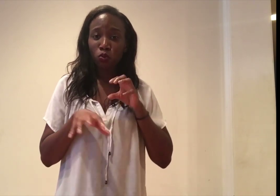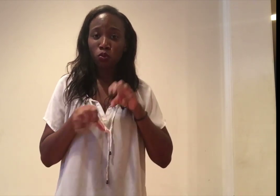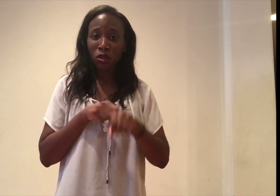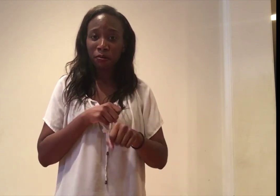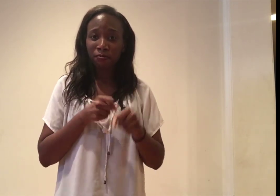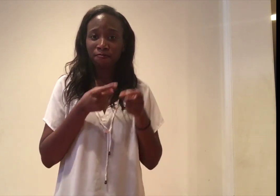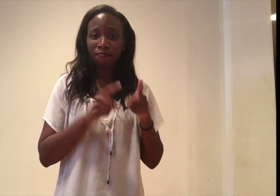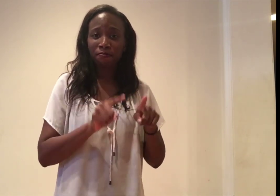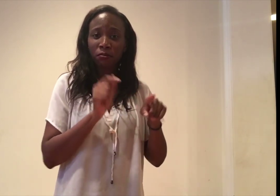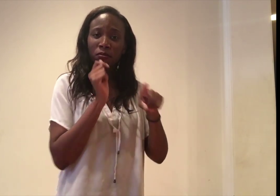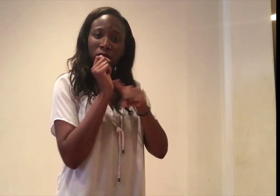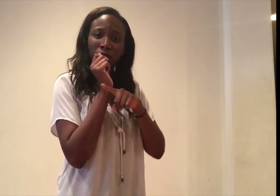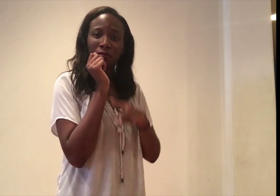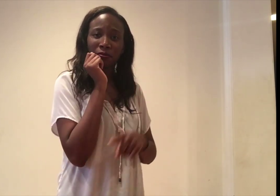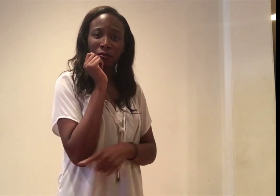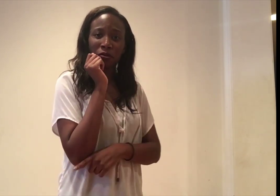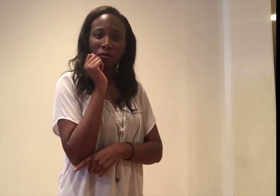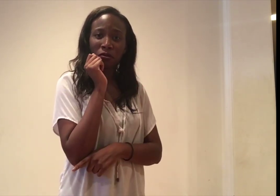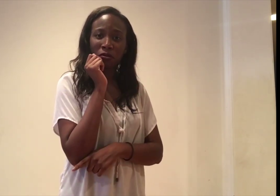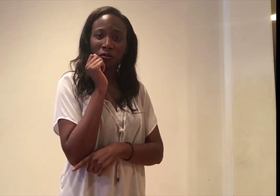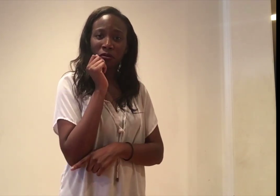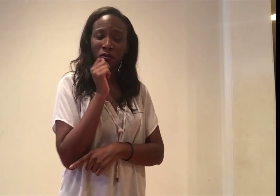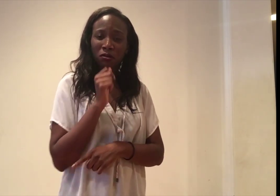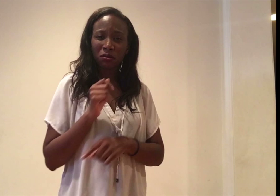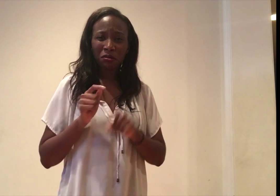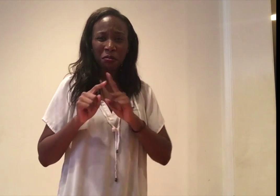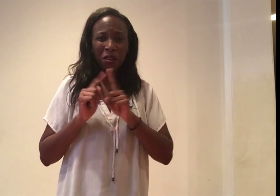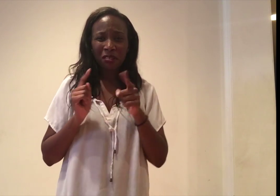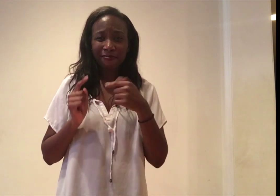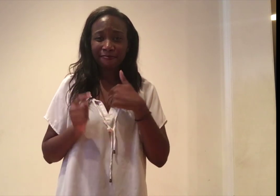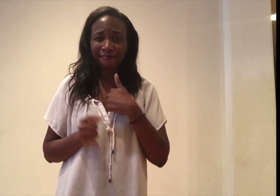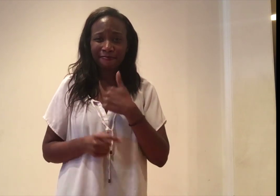I may have been raped behind a dumpster